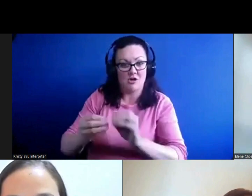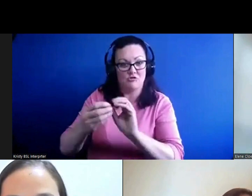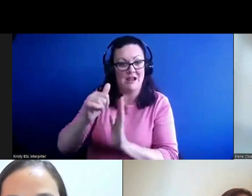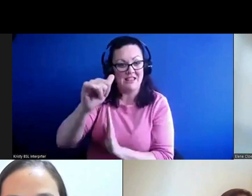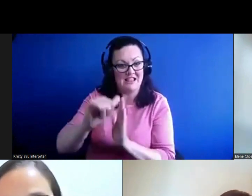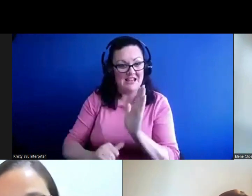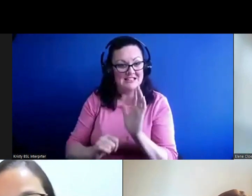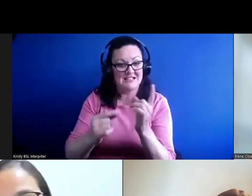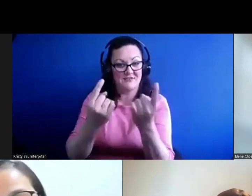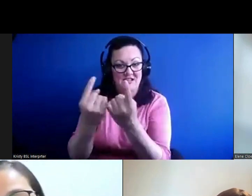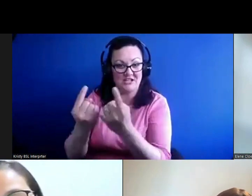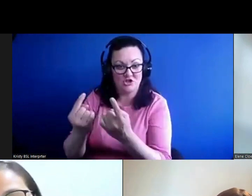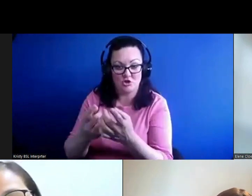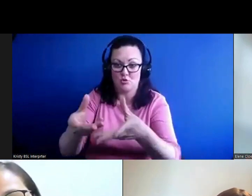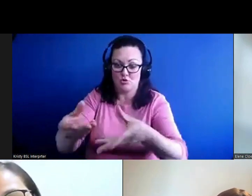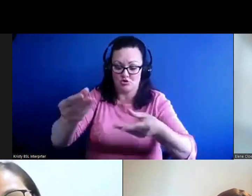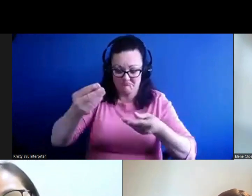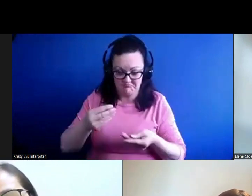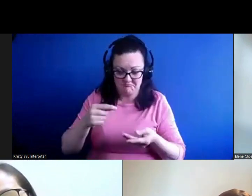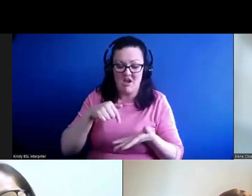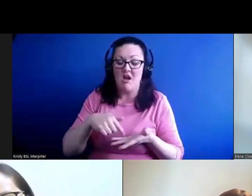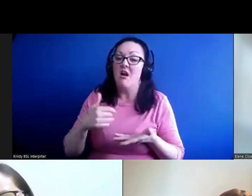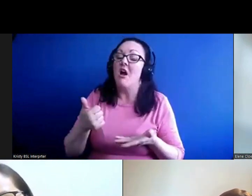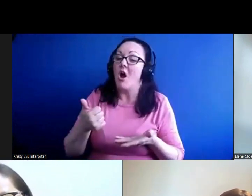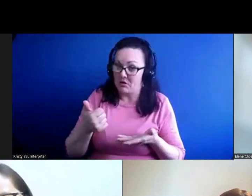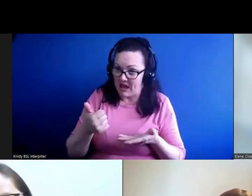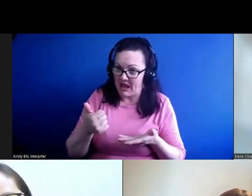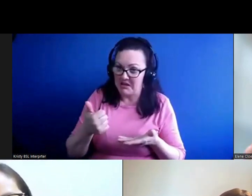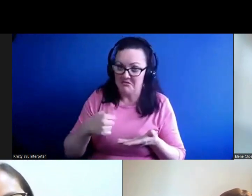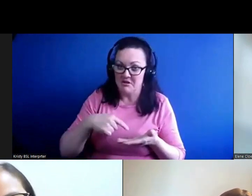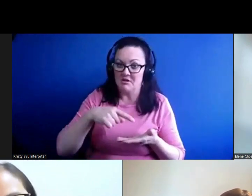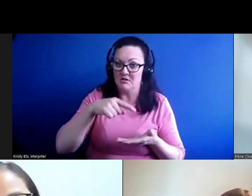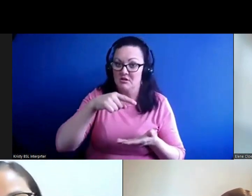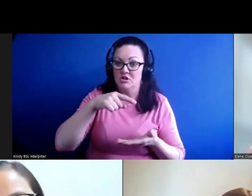ask them what would be appropriate solutions to